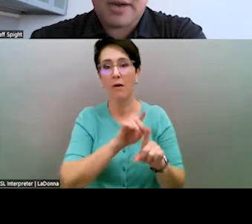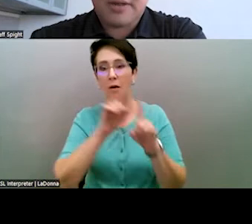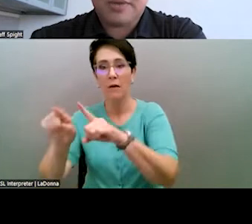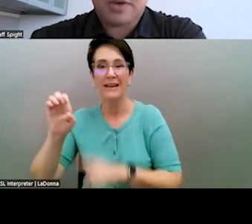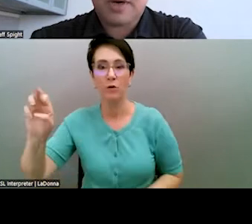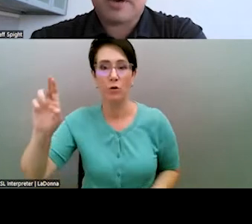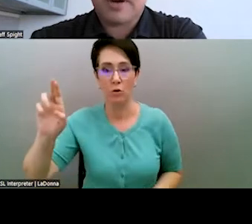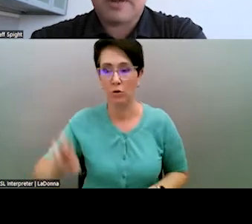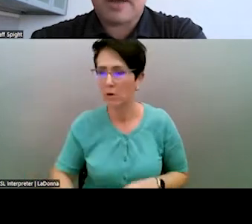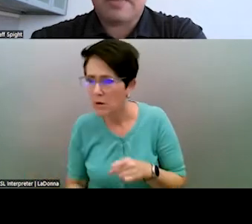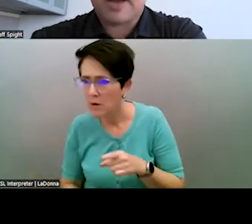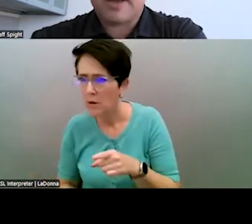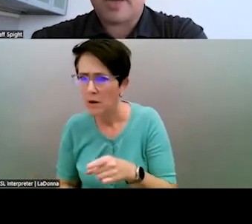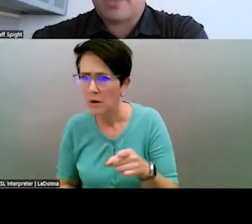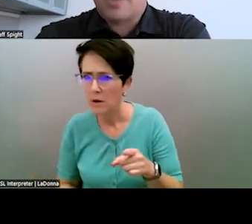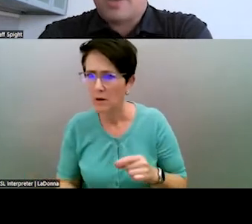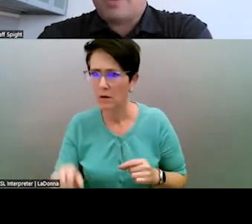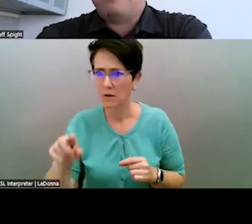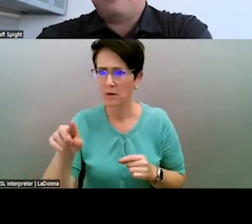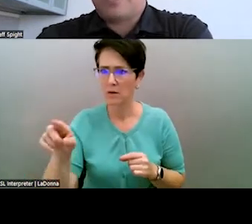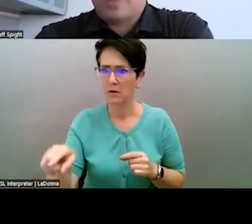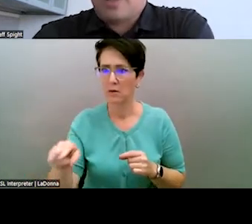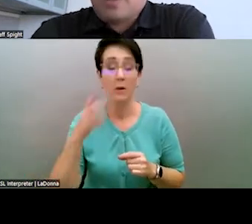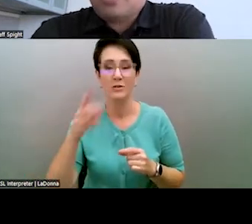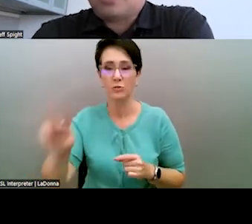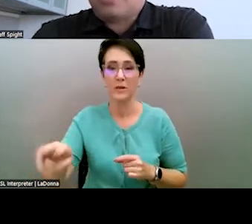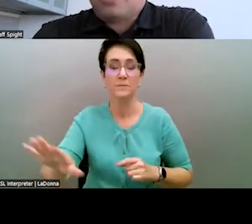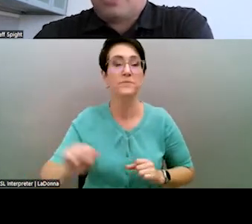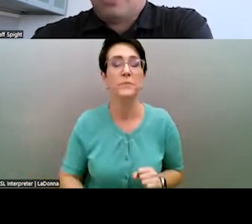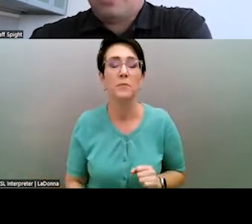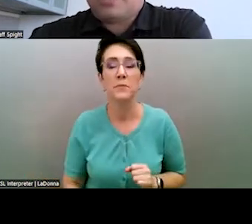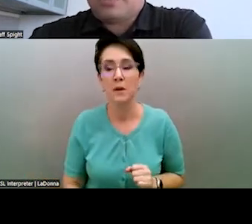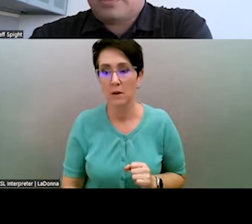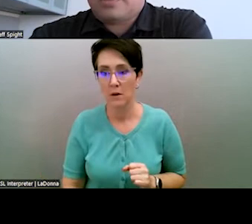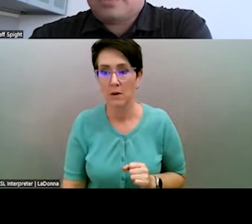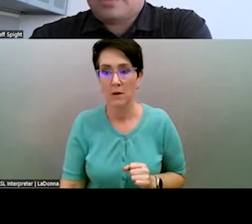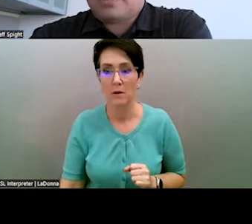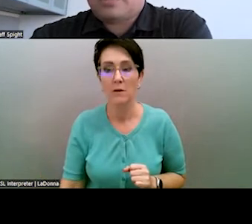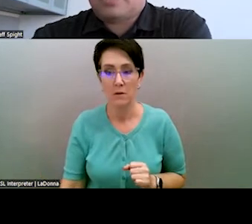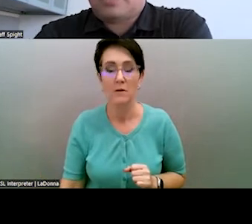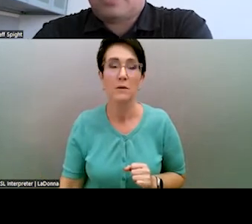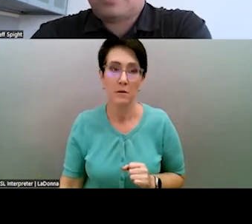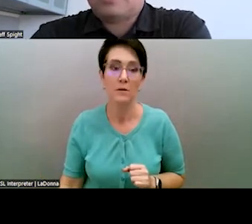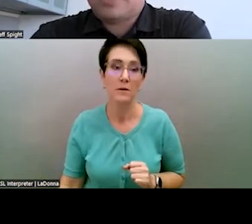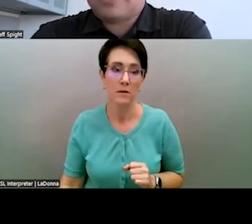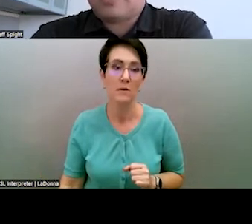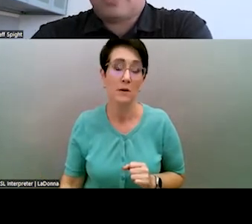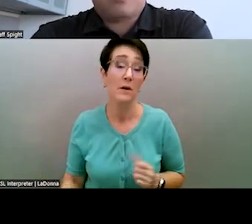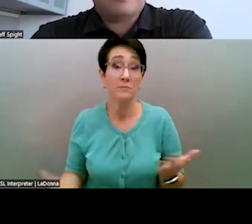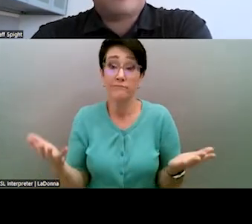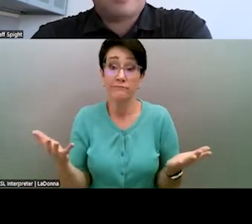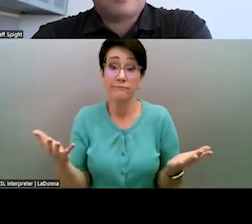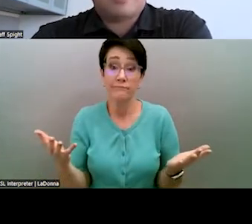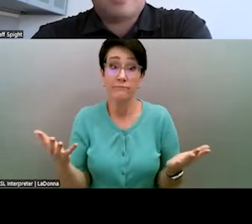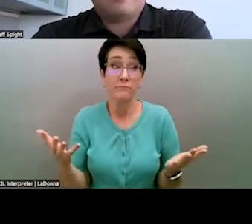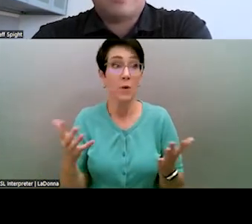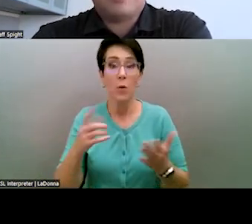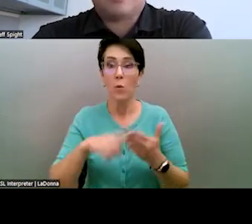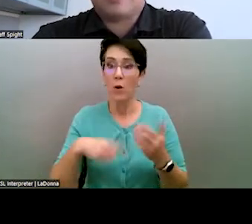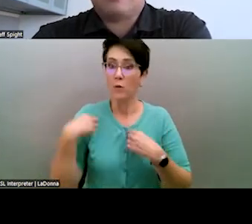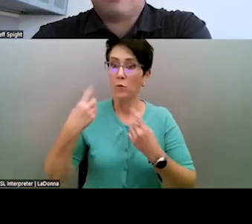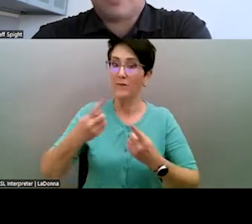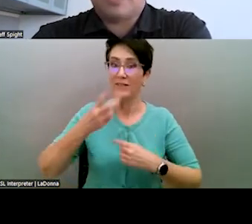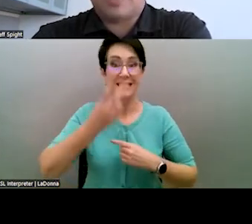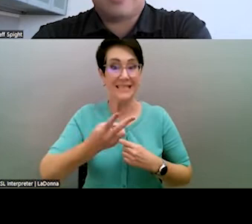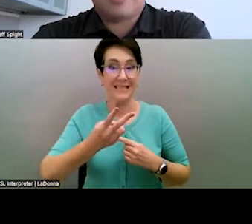THERE WAS A QUESTION AROUND THE PANDEMIC. SO, YOU KNOW THE TRUTH IS WHAT WE HAVE SEEN, A LOT OF KIDS